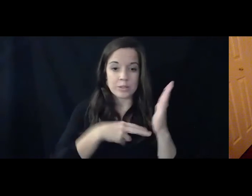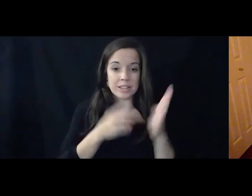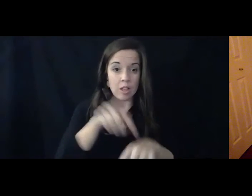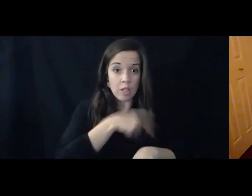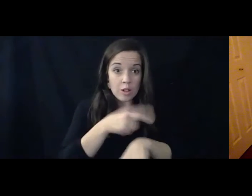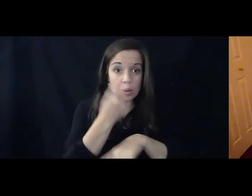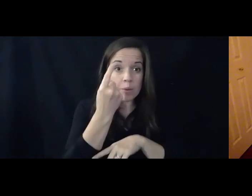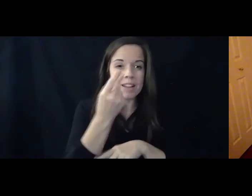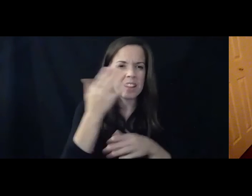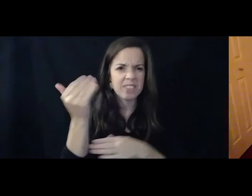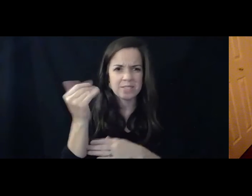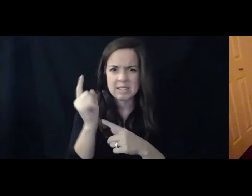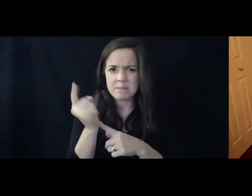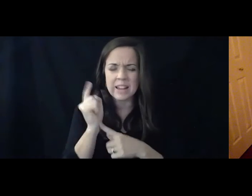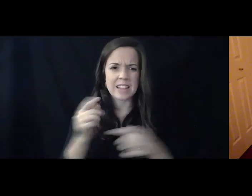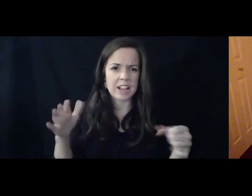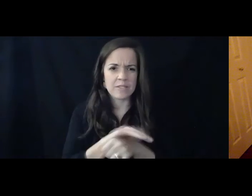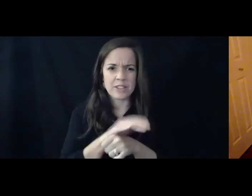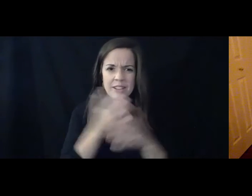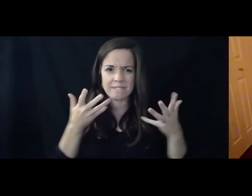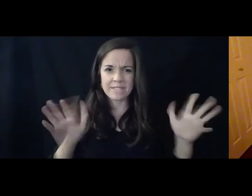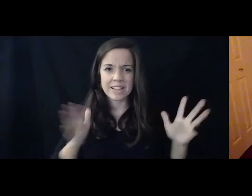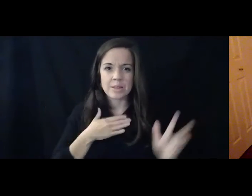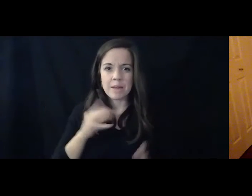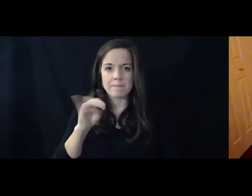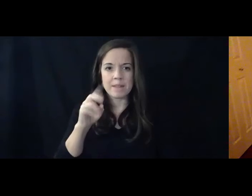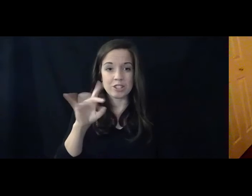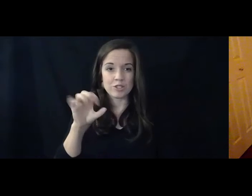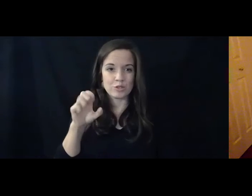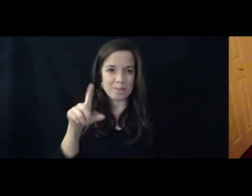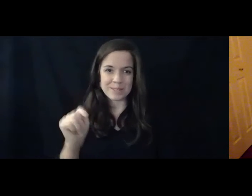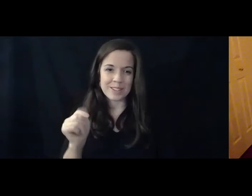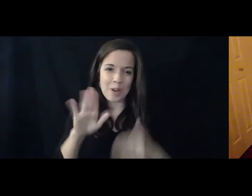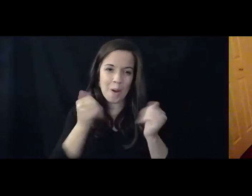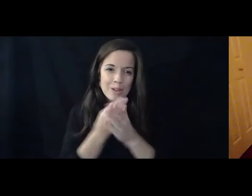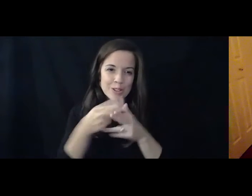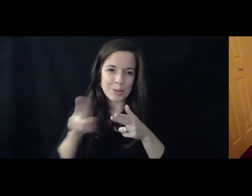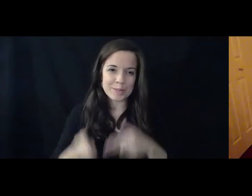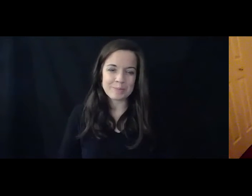I could fully finish my entire manuscript. They’re all short poems. This one is called “Thirst.”